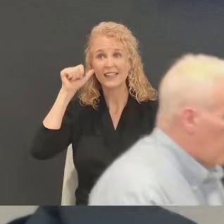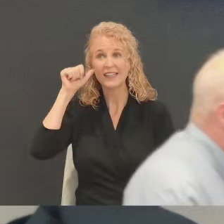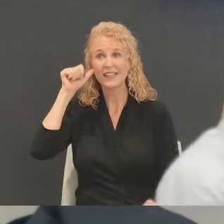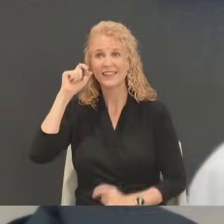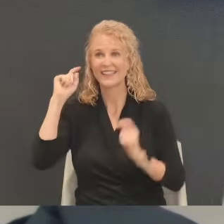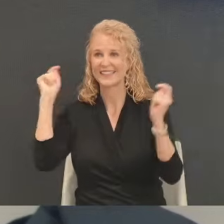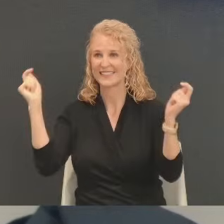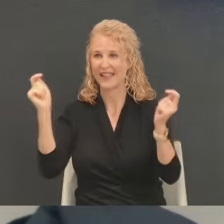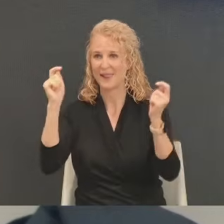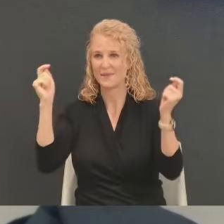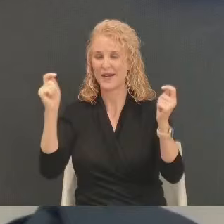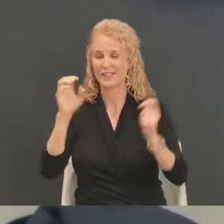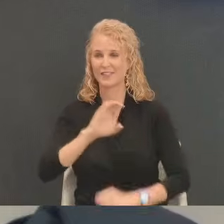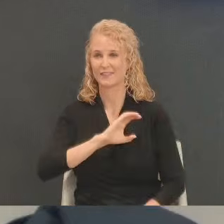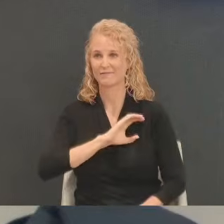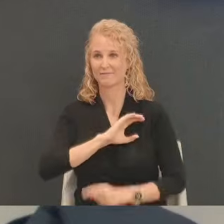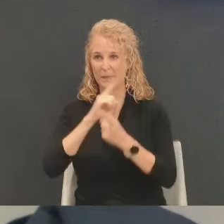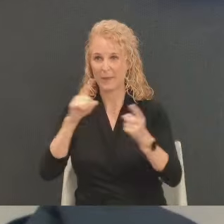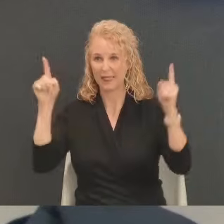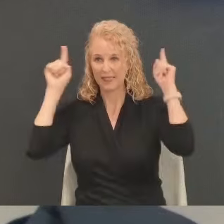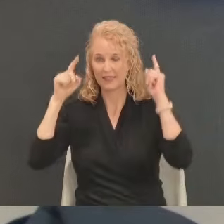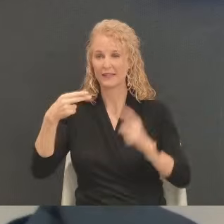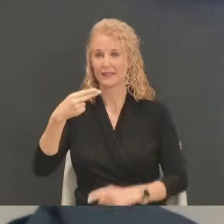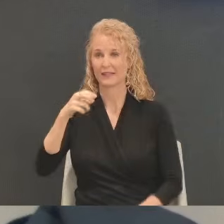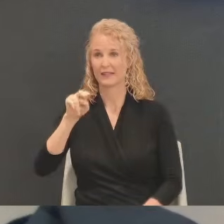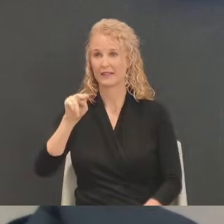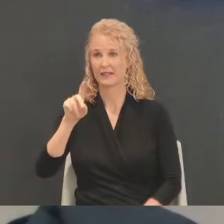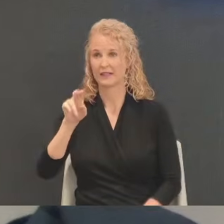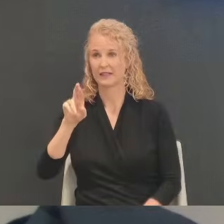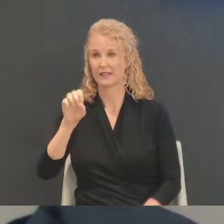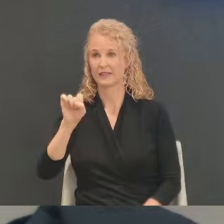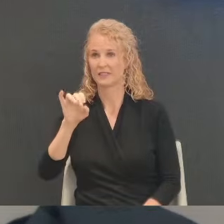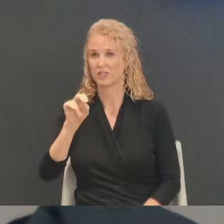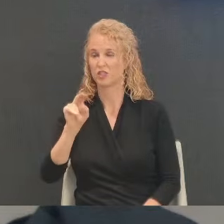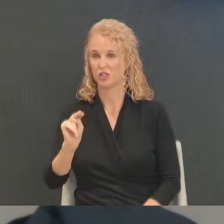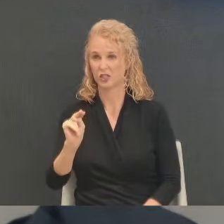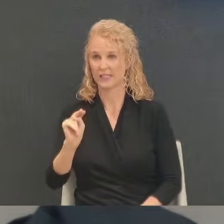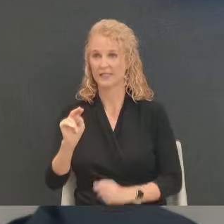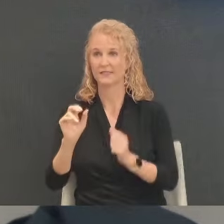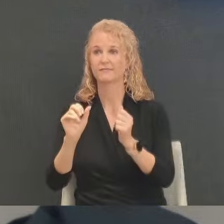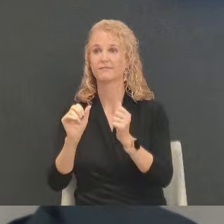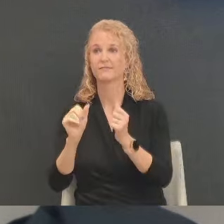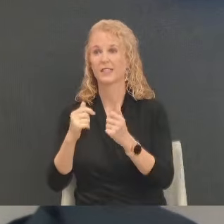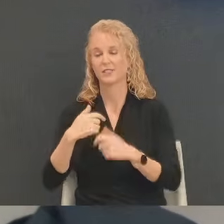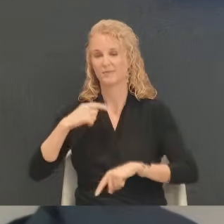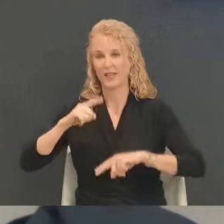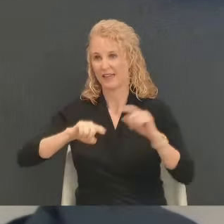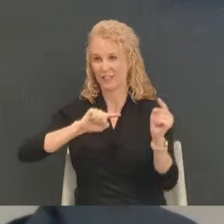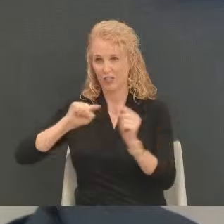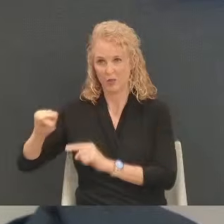Henderson. I had a long previously scheduled meeting and I was unable to make that. but I